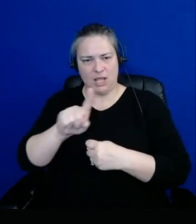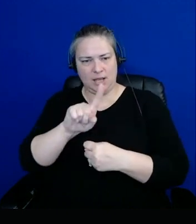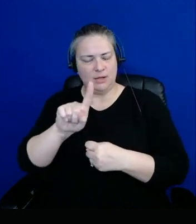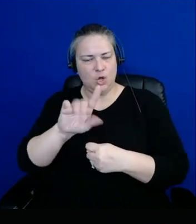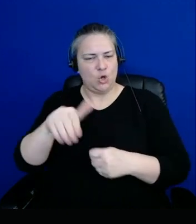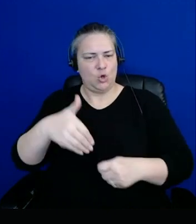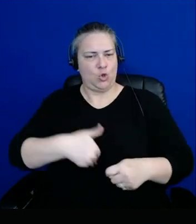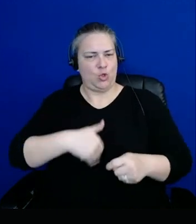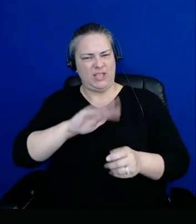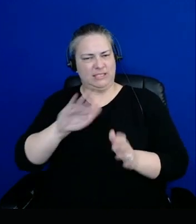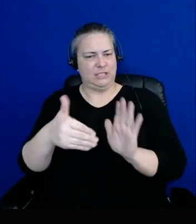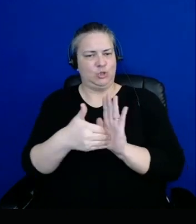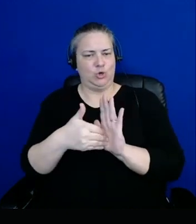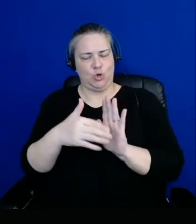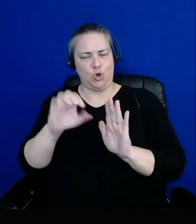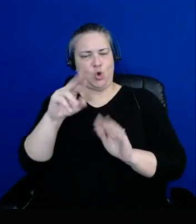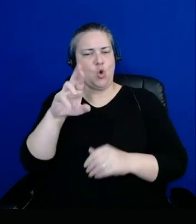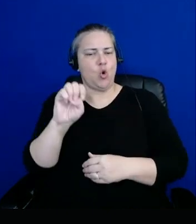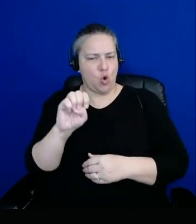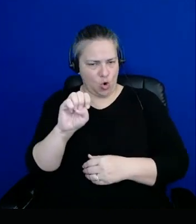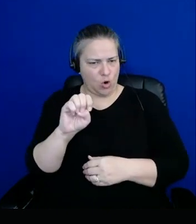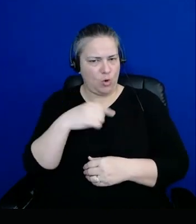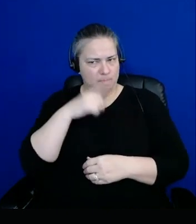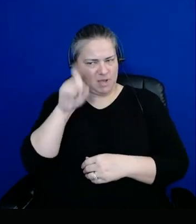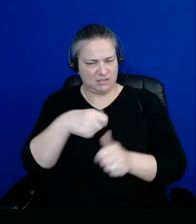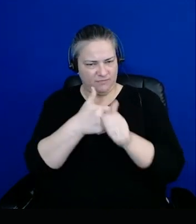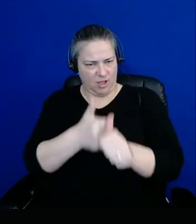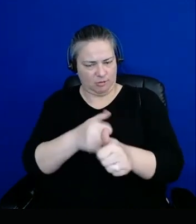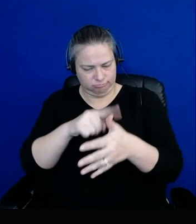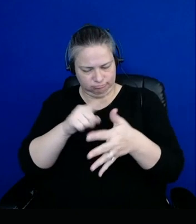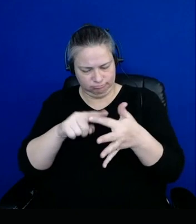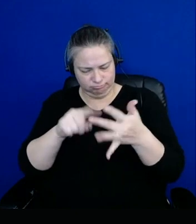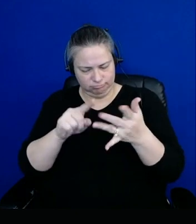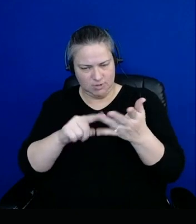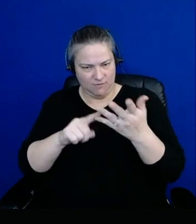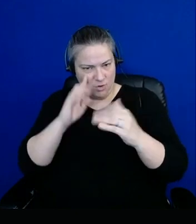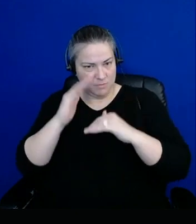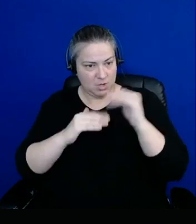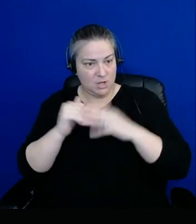that underpin everything that we build. To begin with, our services really need to be modular.